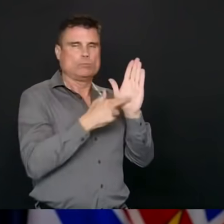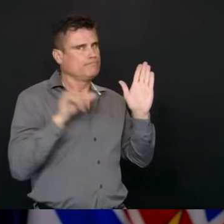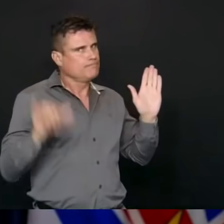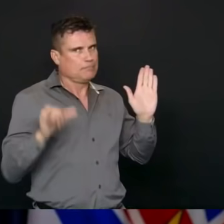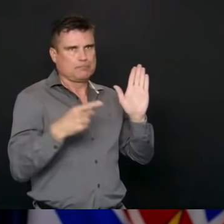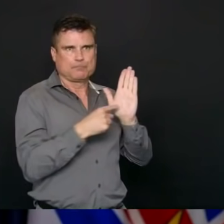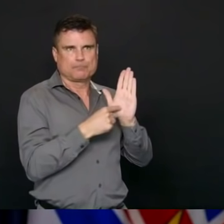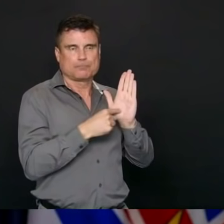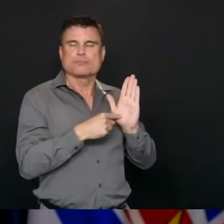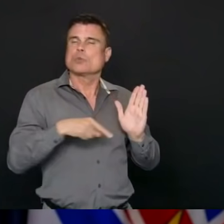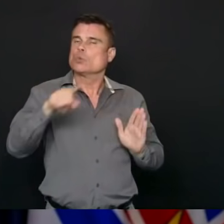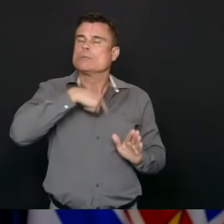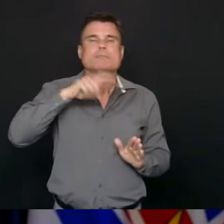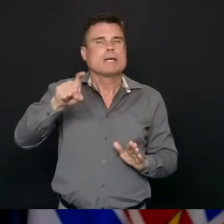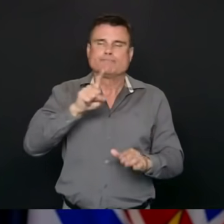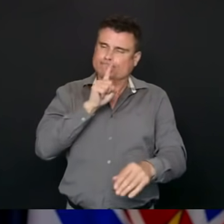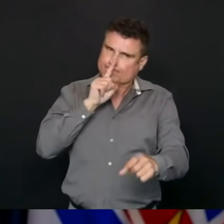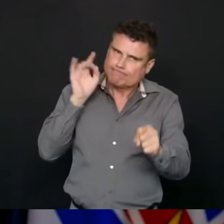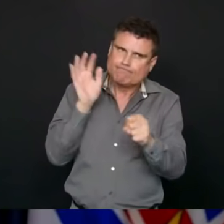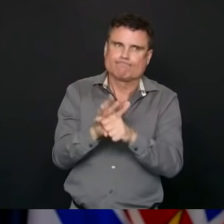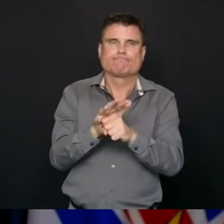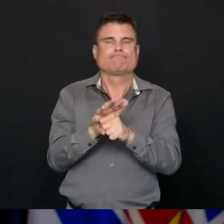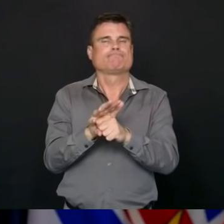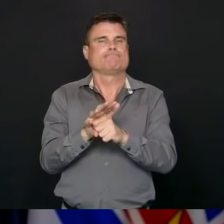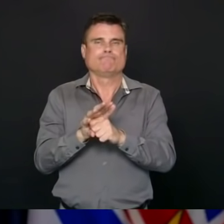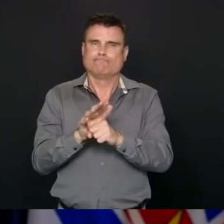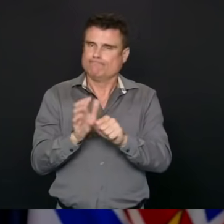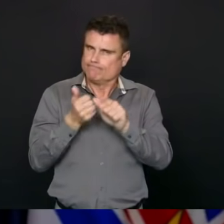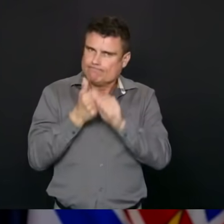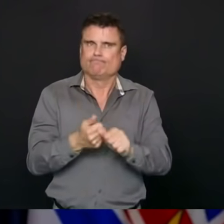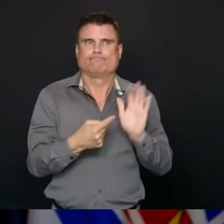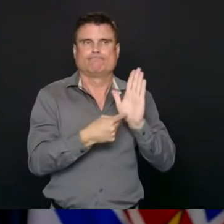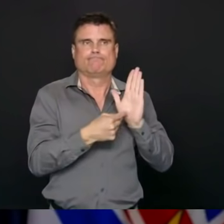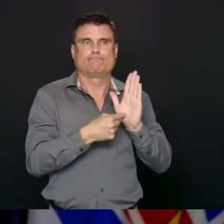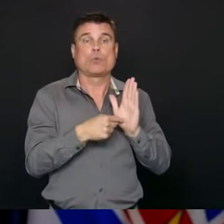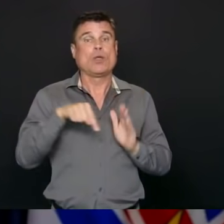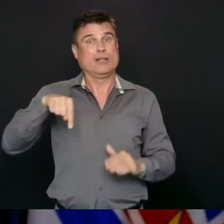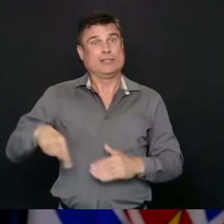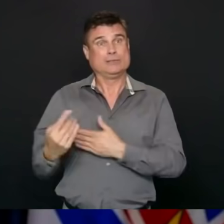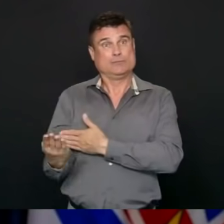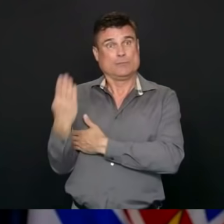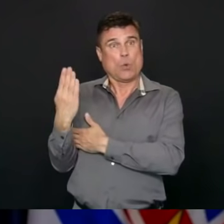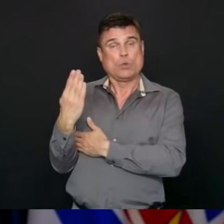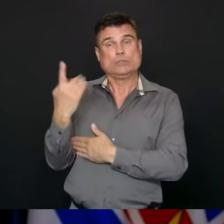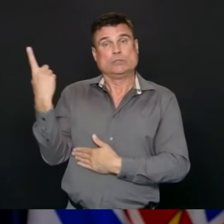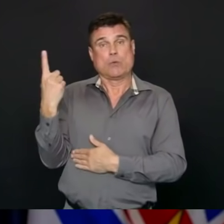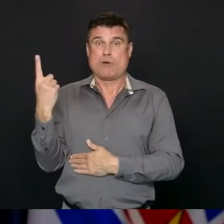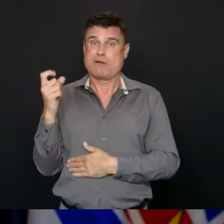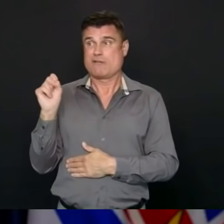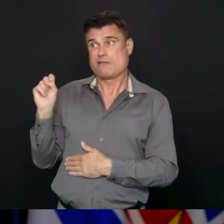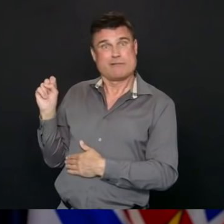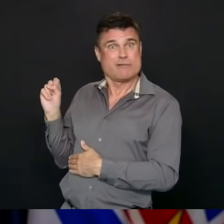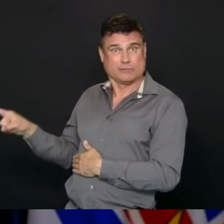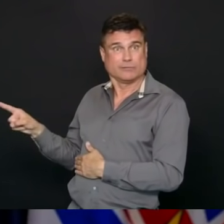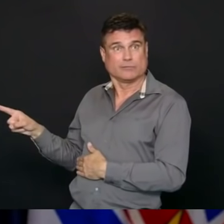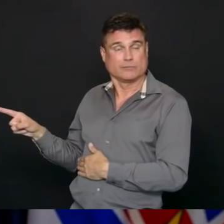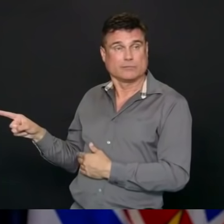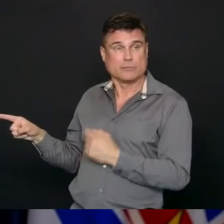to engage with each other increase, we have to be committed together. I was asked this morning whether I thought we were being too permissive.